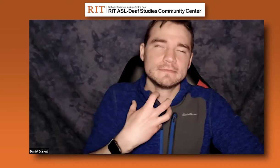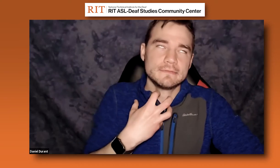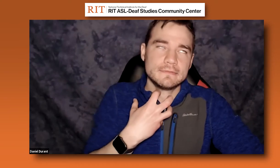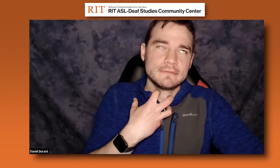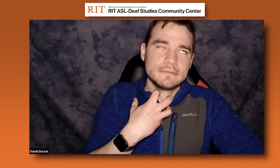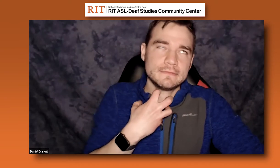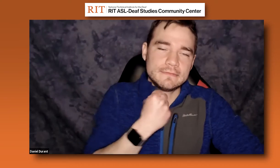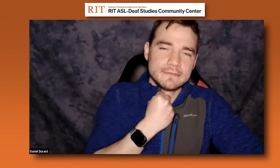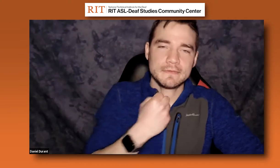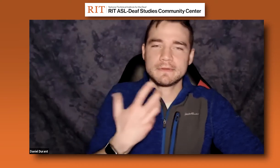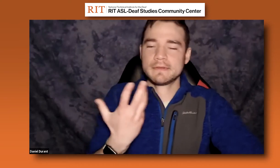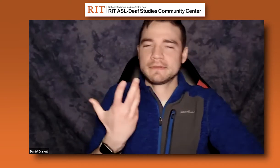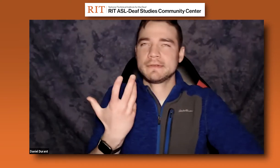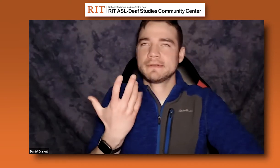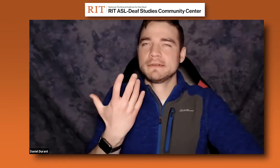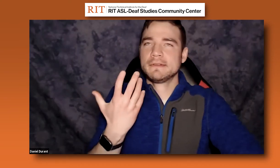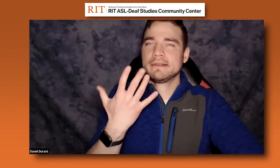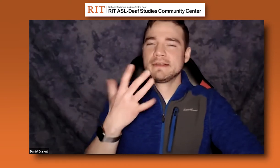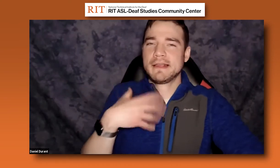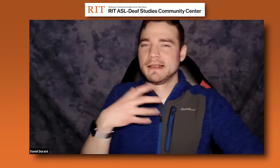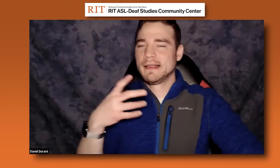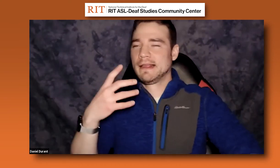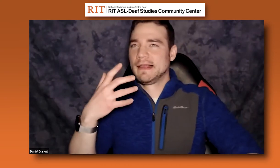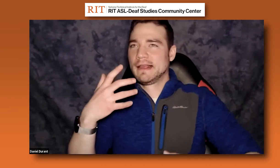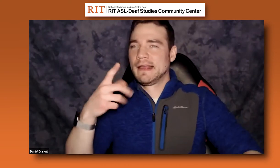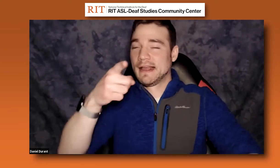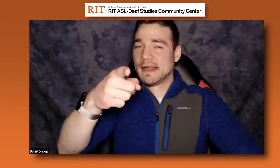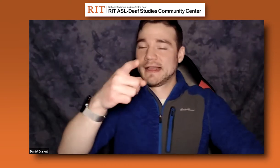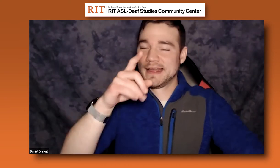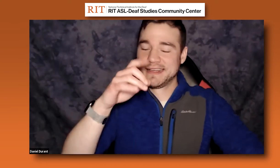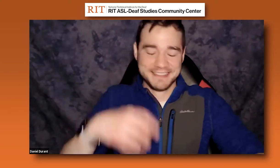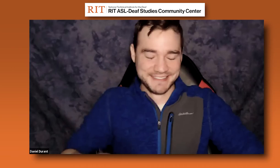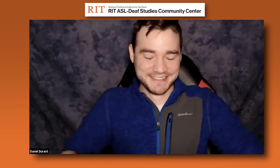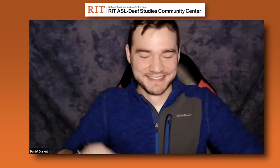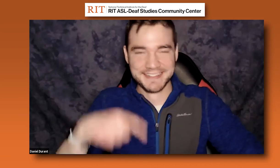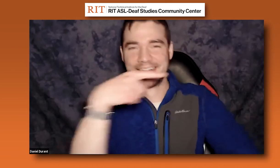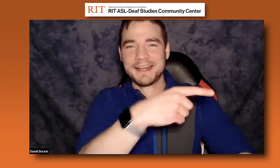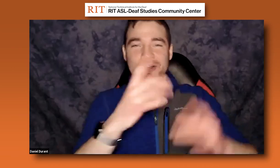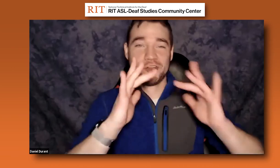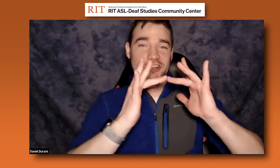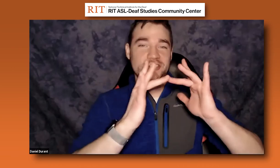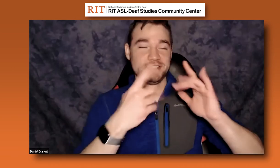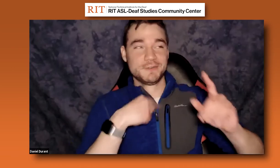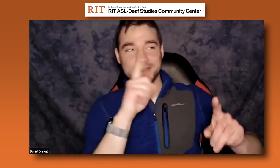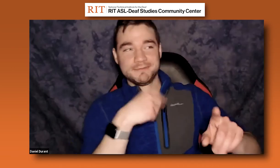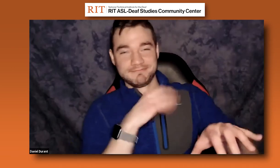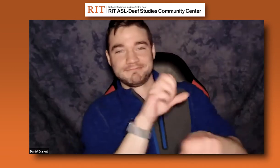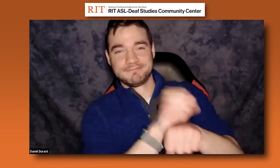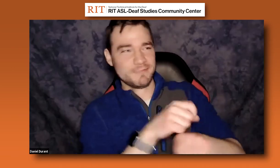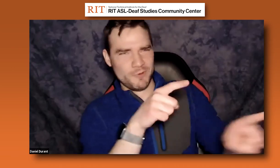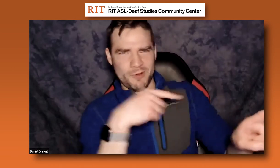I felt awful. This hotel--on the Internet, where I booked it, oh,